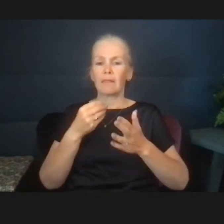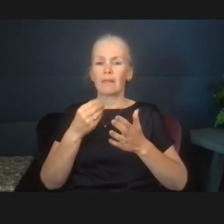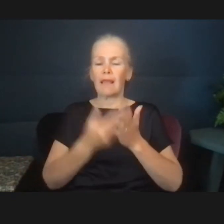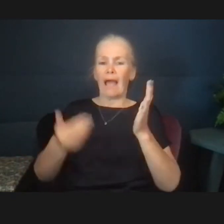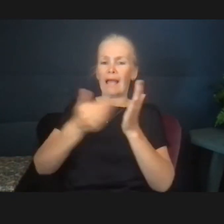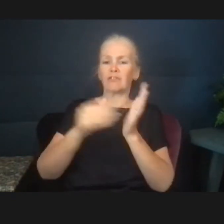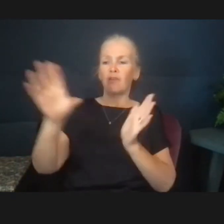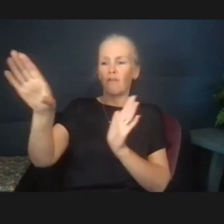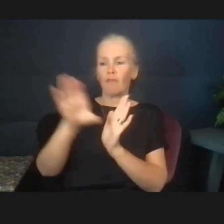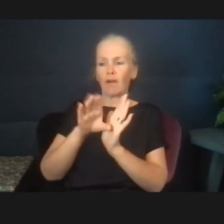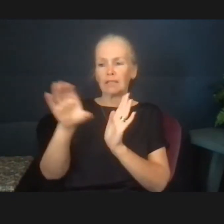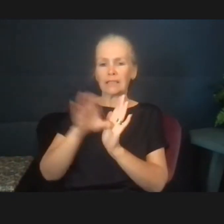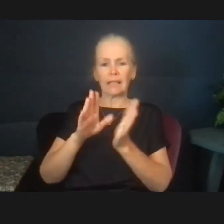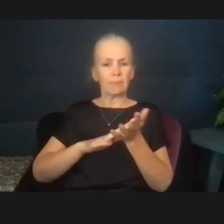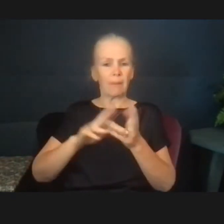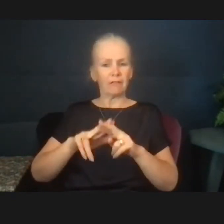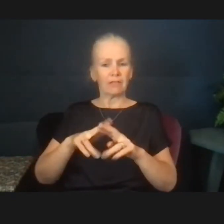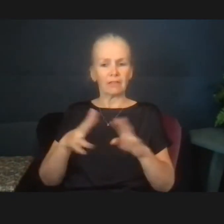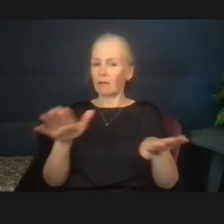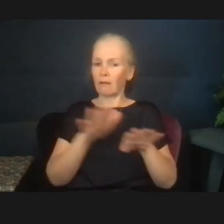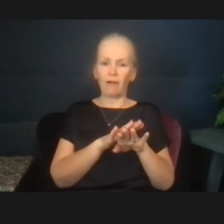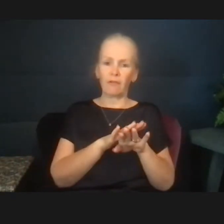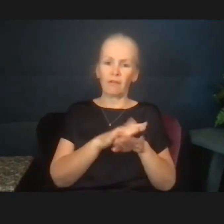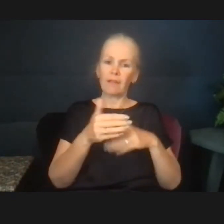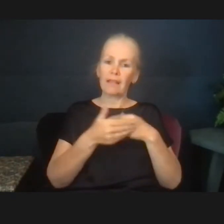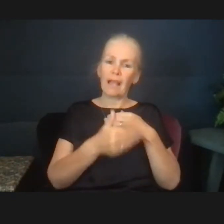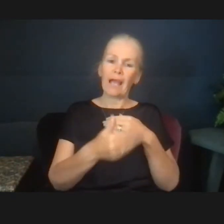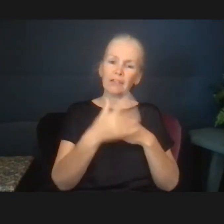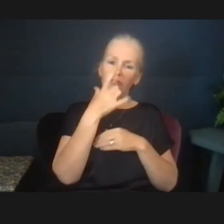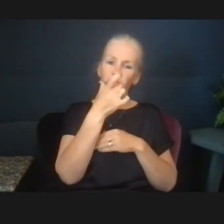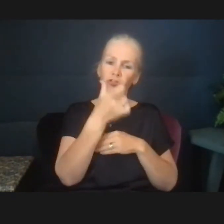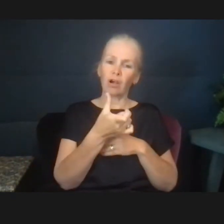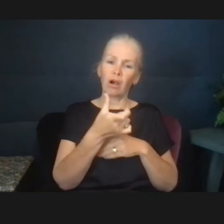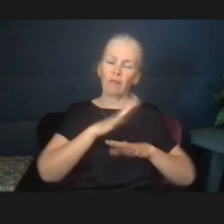that you get as a parent doesn't even cover the extra childcare fees that you have to pay. So